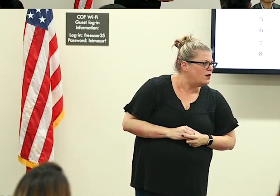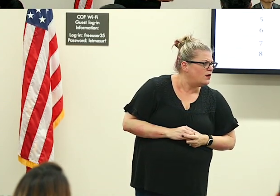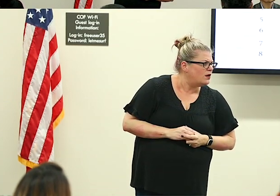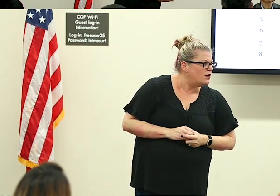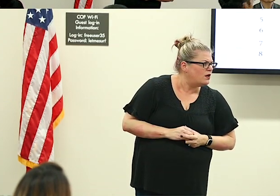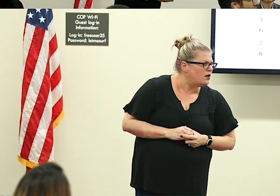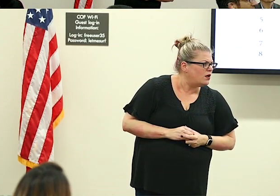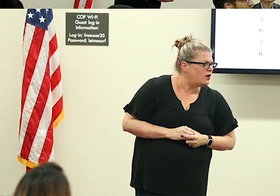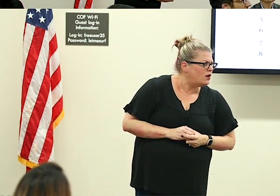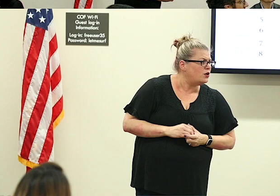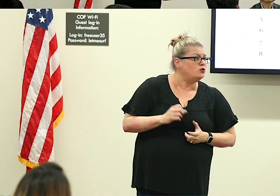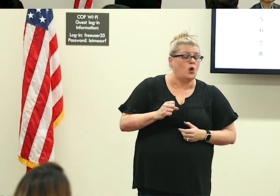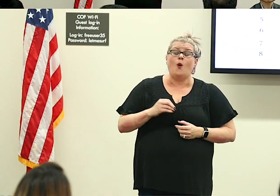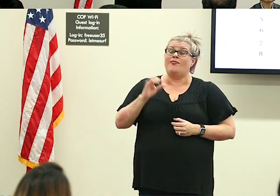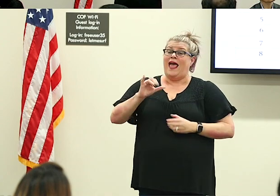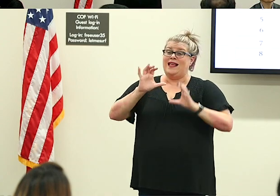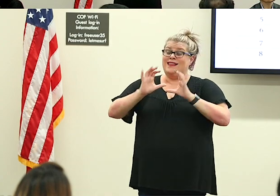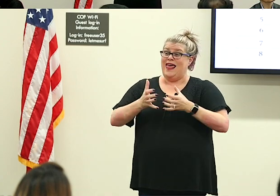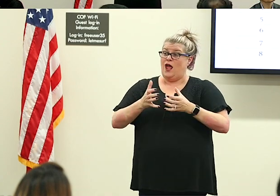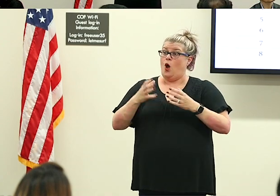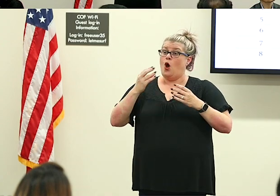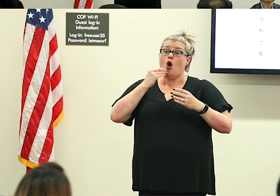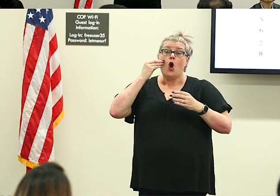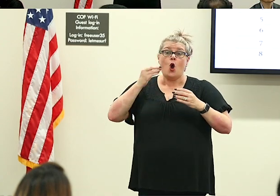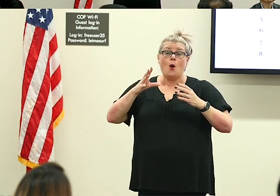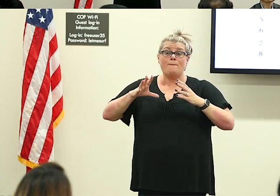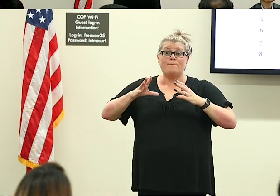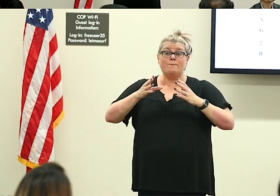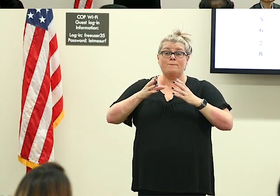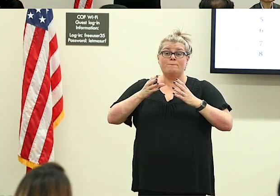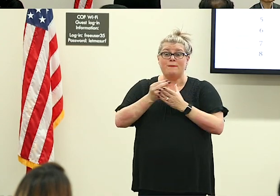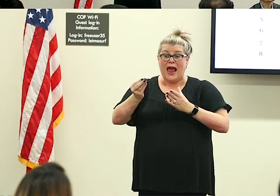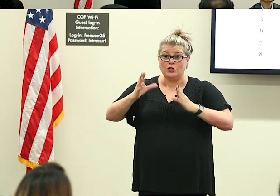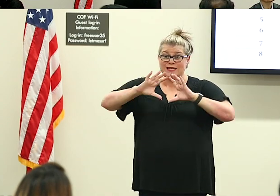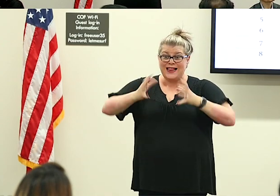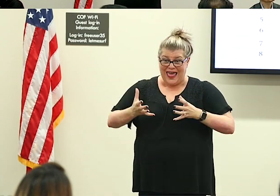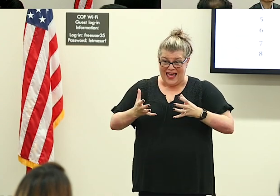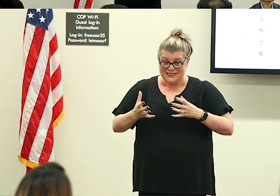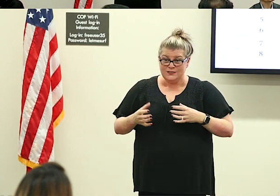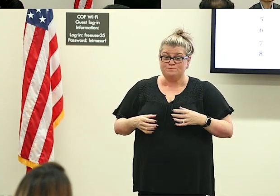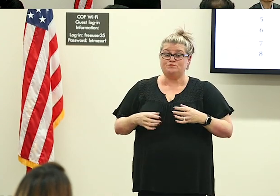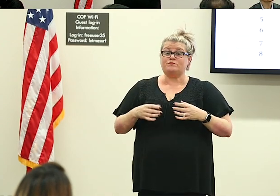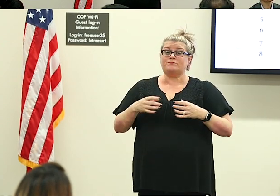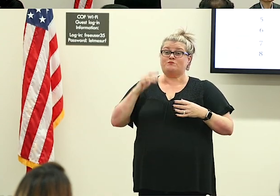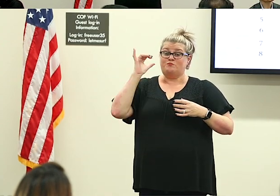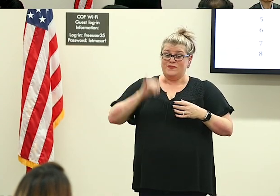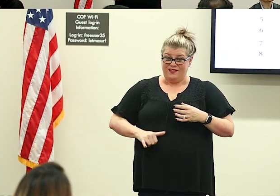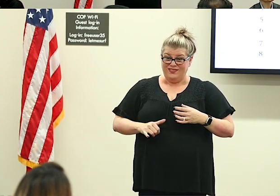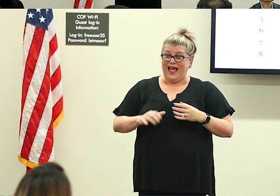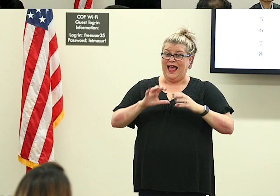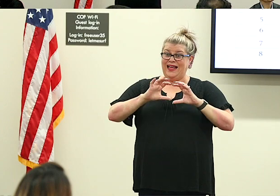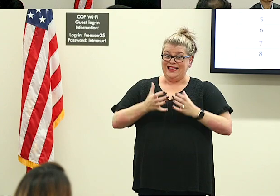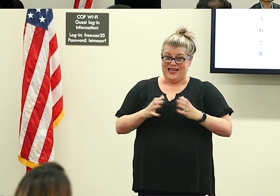that lasts for a year, is the approval letter for the loan the same? Or is there an expiration on that?